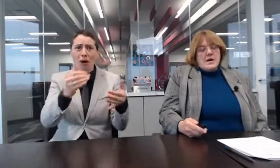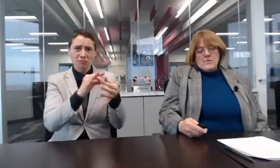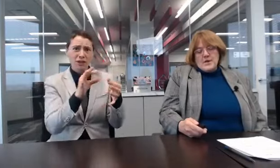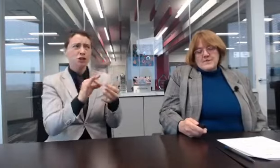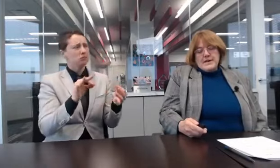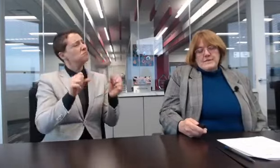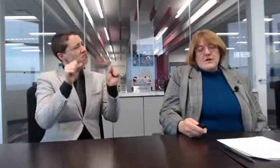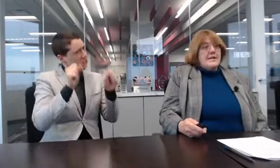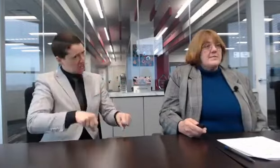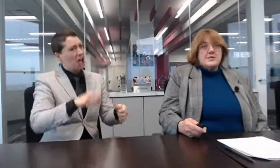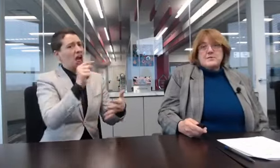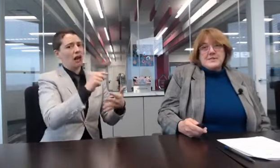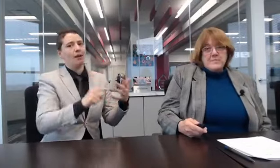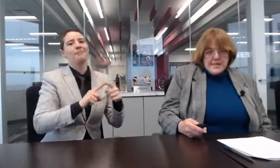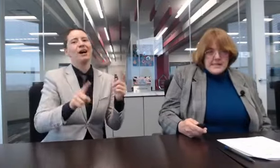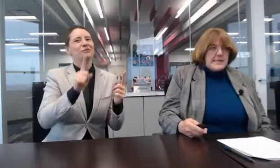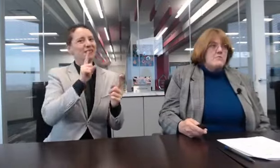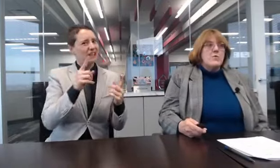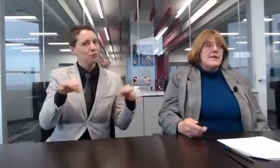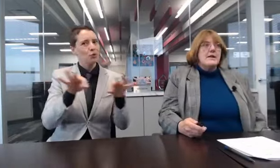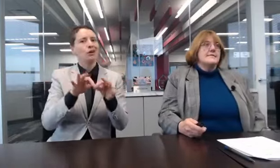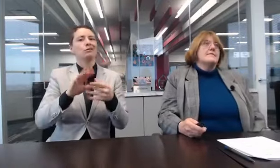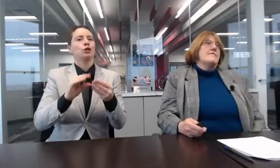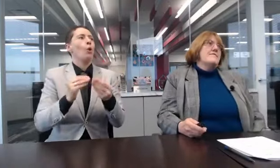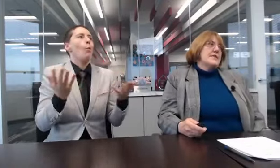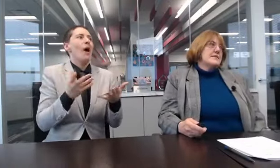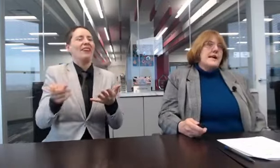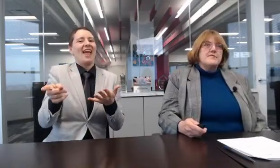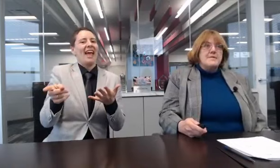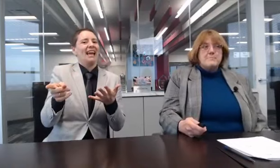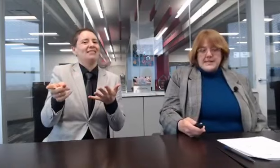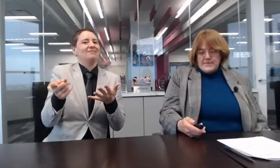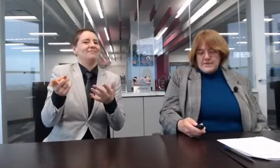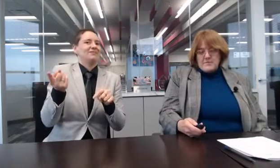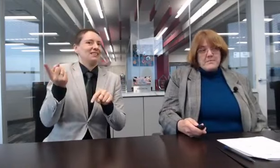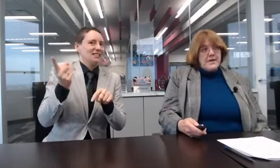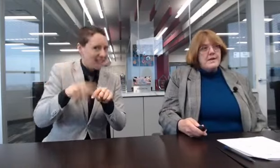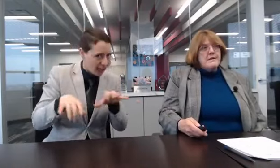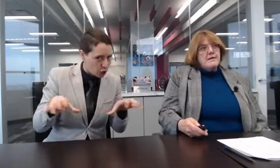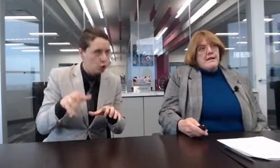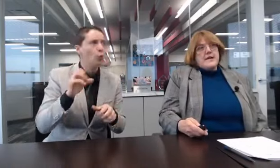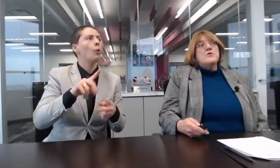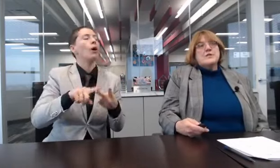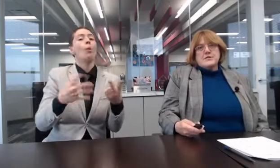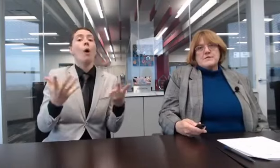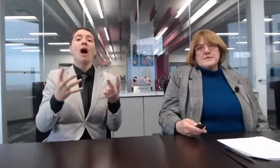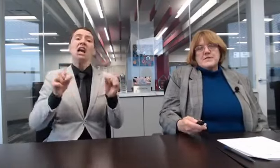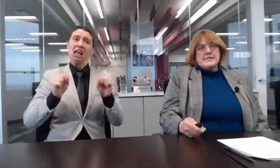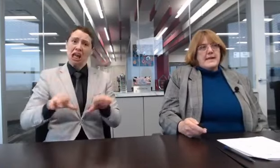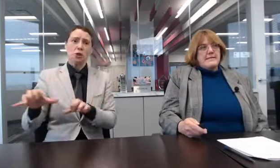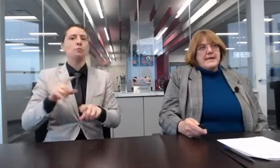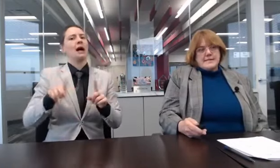What are they not able to do independently? What kinds of things have to be in place for them to be able to do some of the daily activities